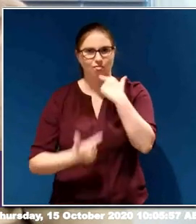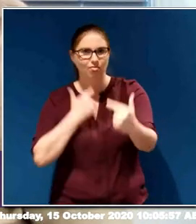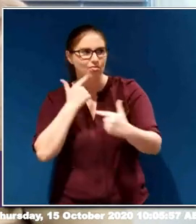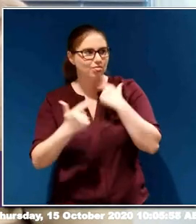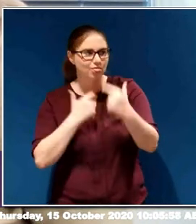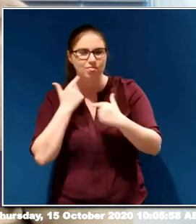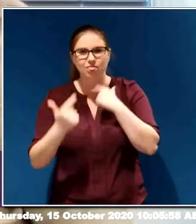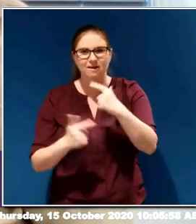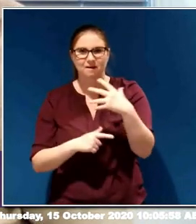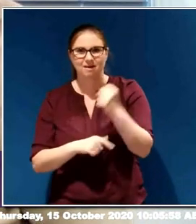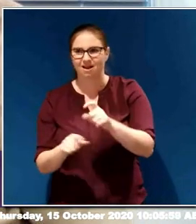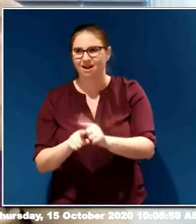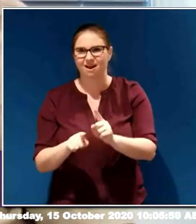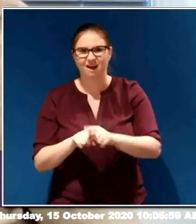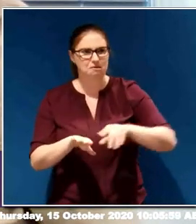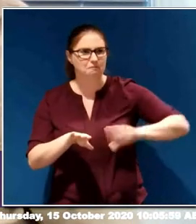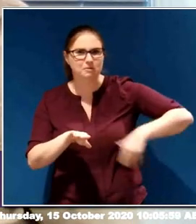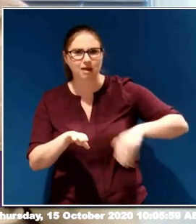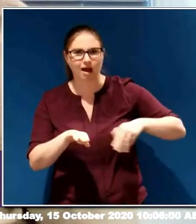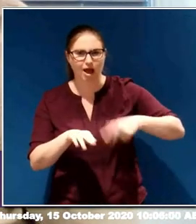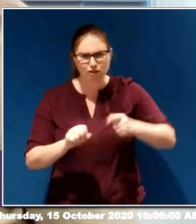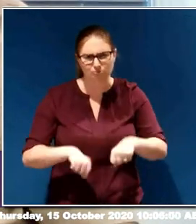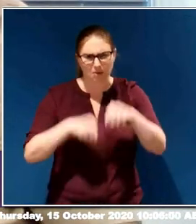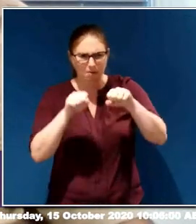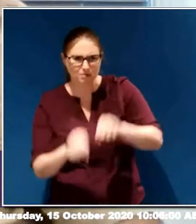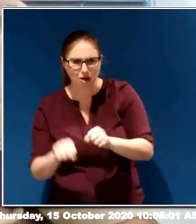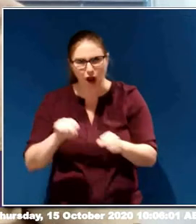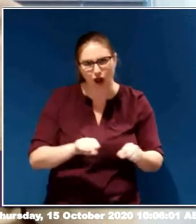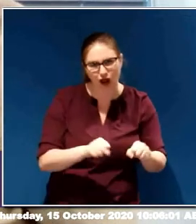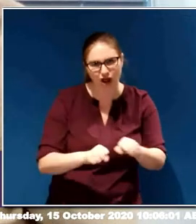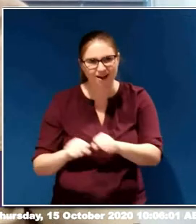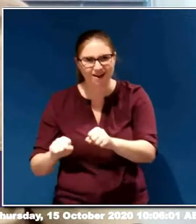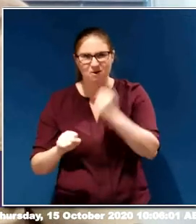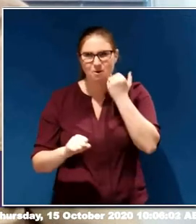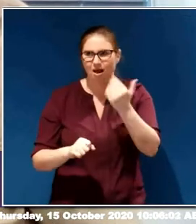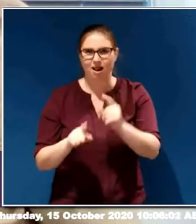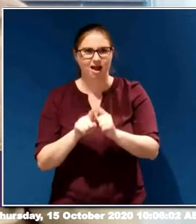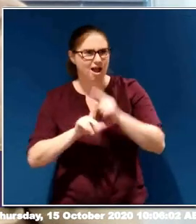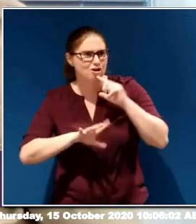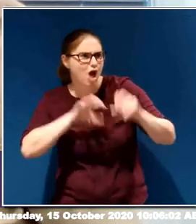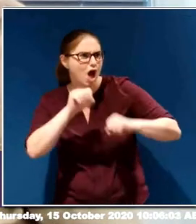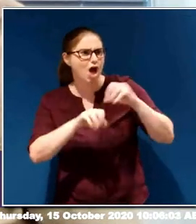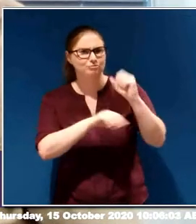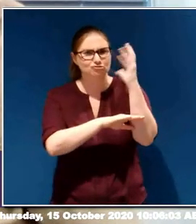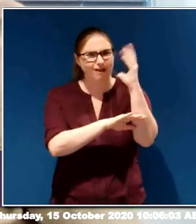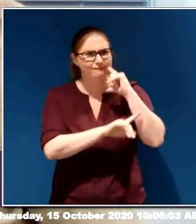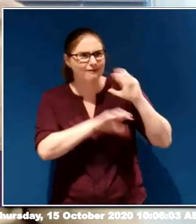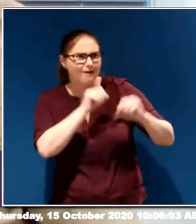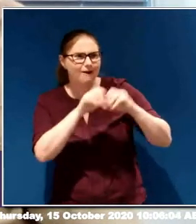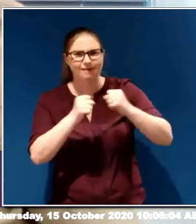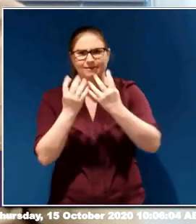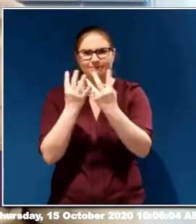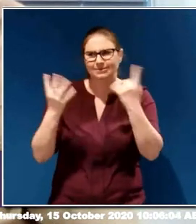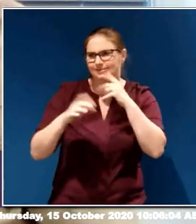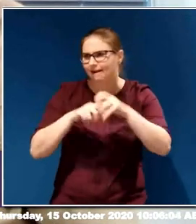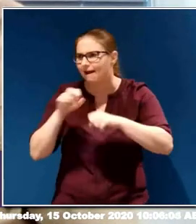hurt himself all the time, climb fences, trees, always outside. The typical boy, yeah.